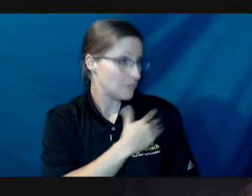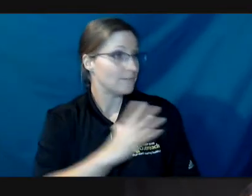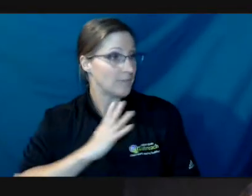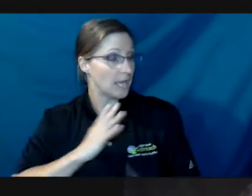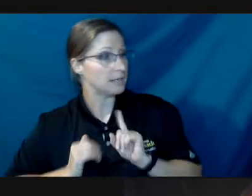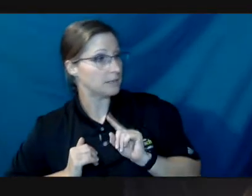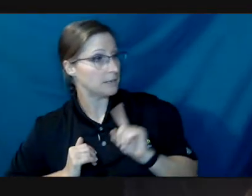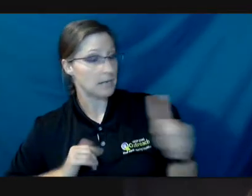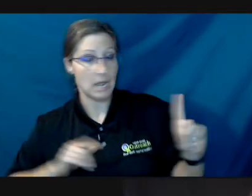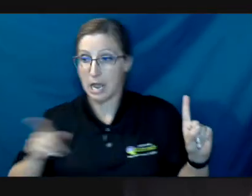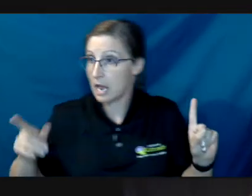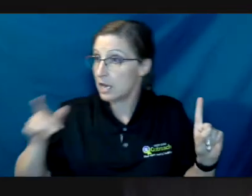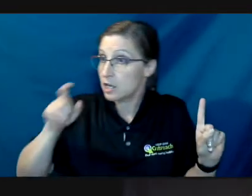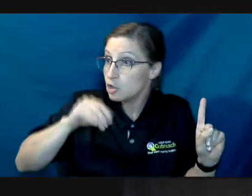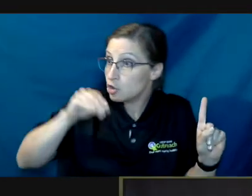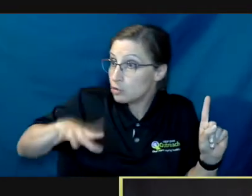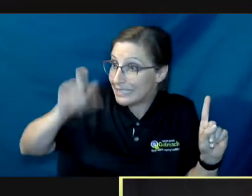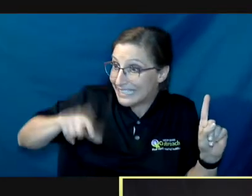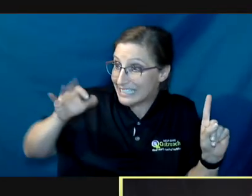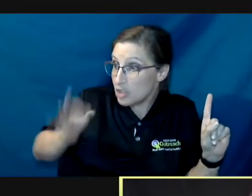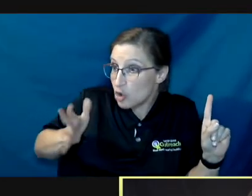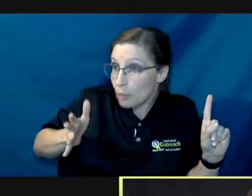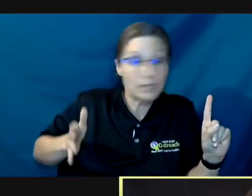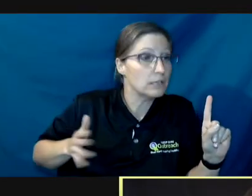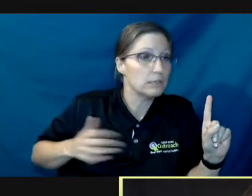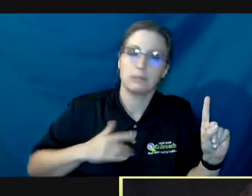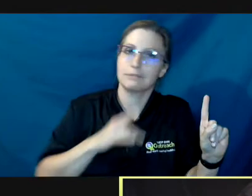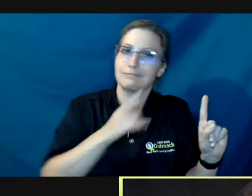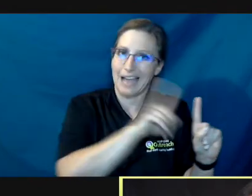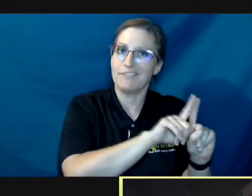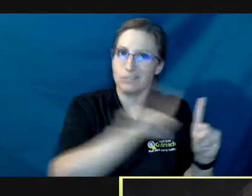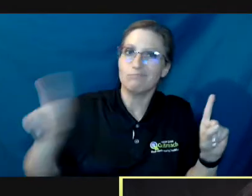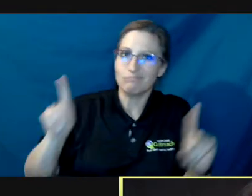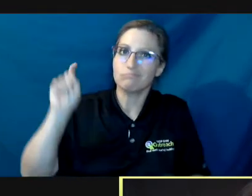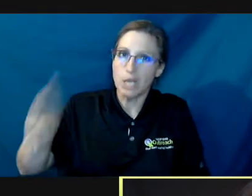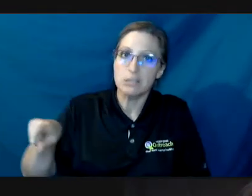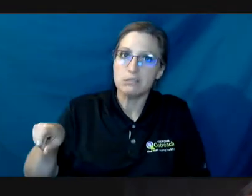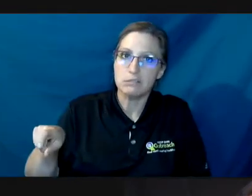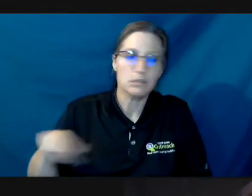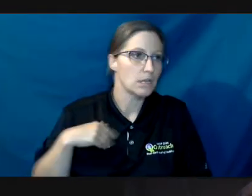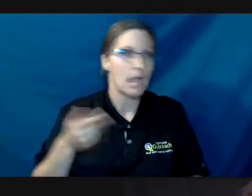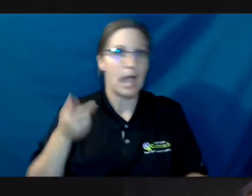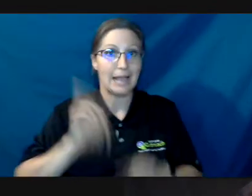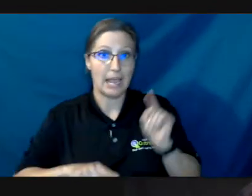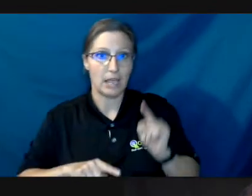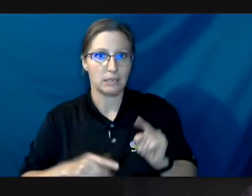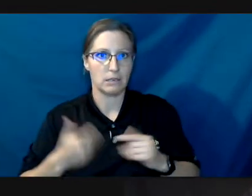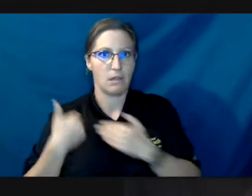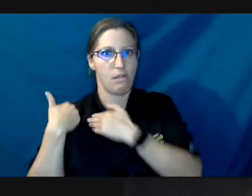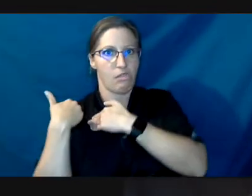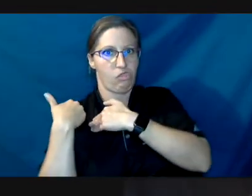where I have to interpret for a student that I will need to go so I can't have responsibility